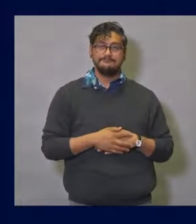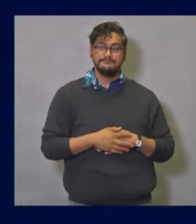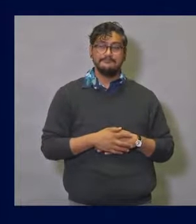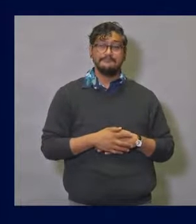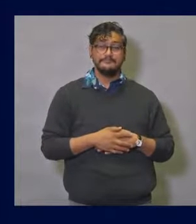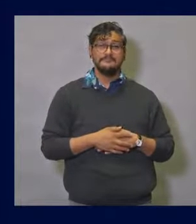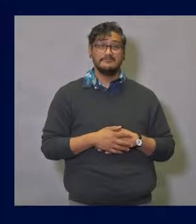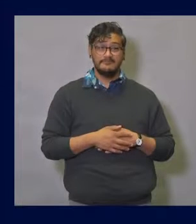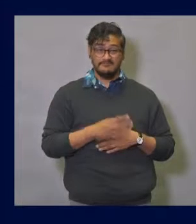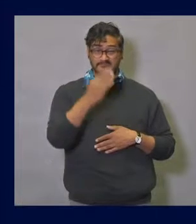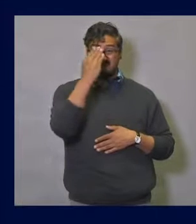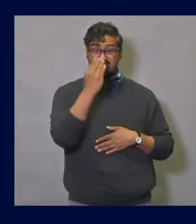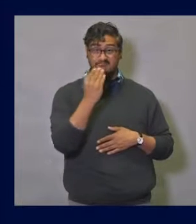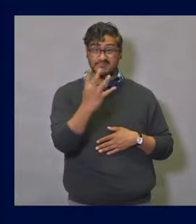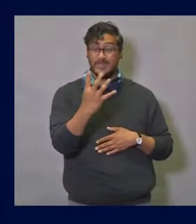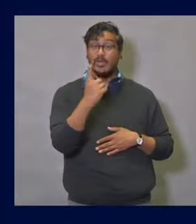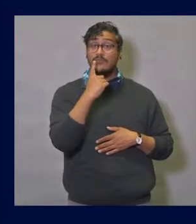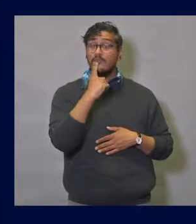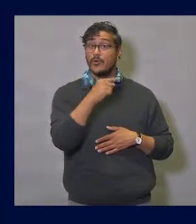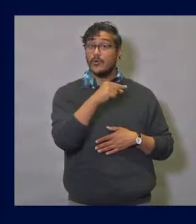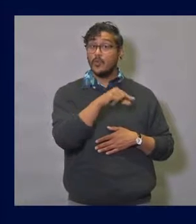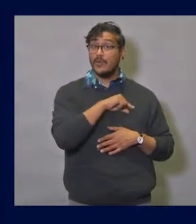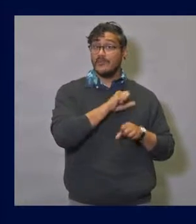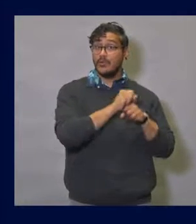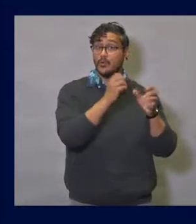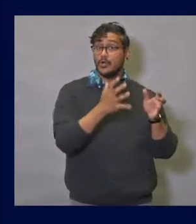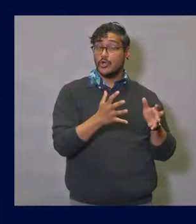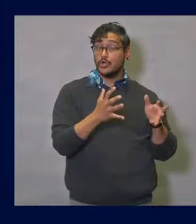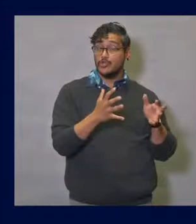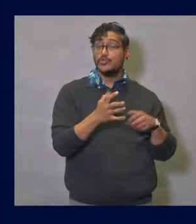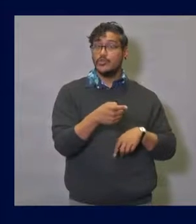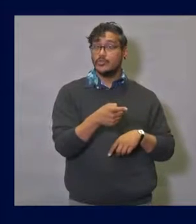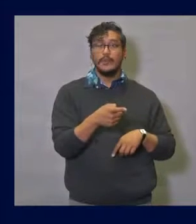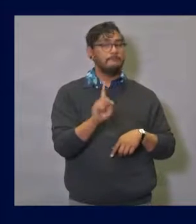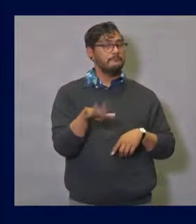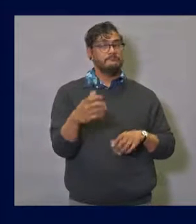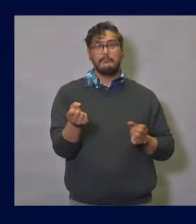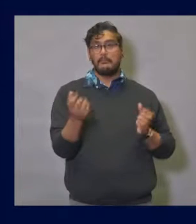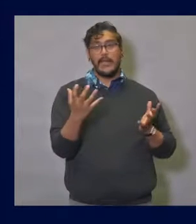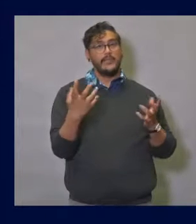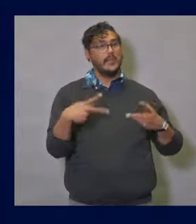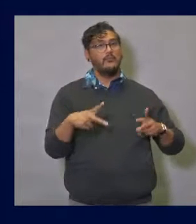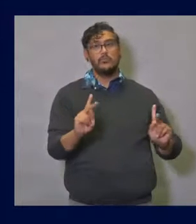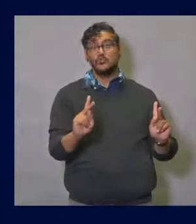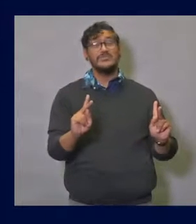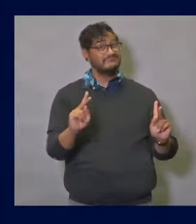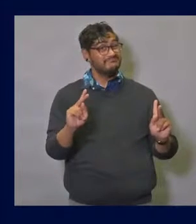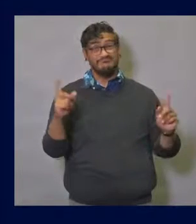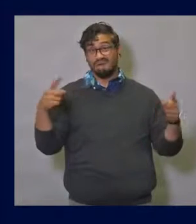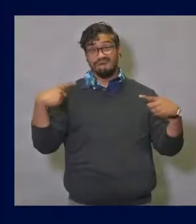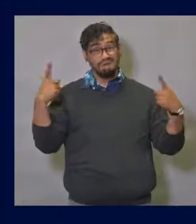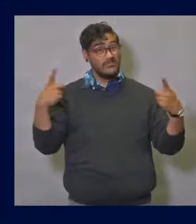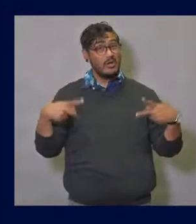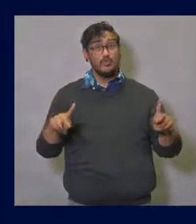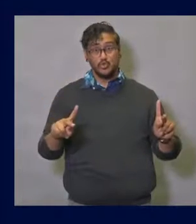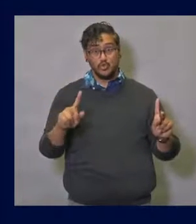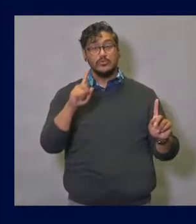THE COUNTY ROUND SITES -- COUNTY